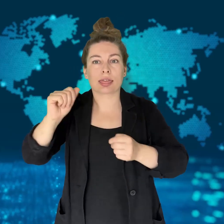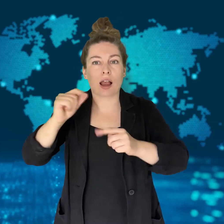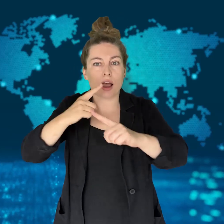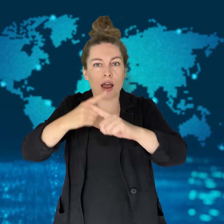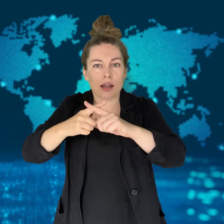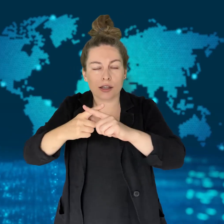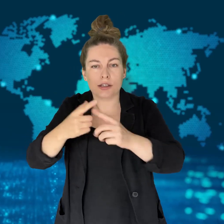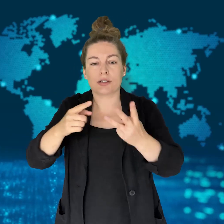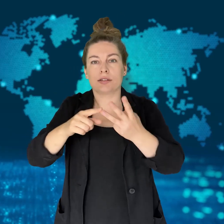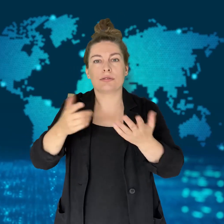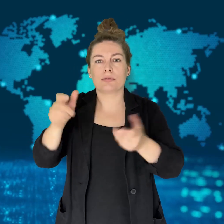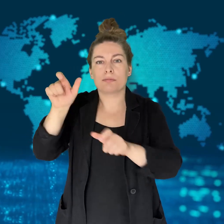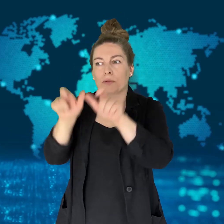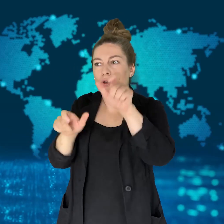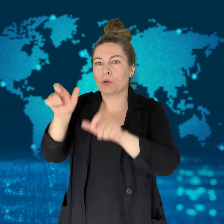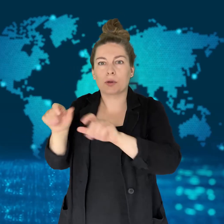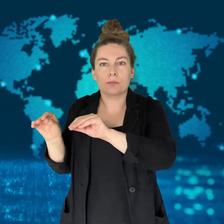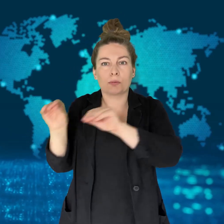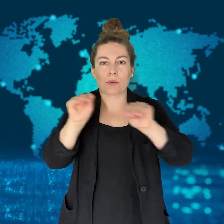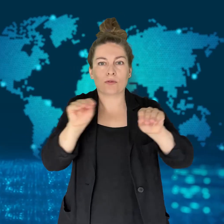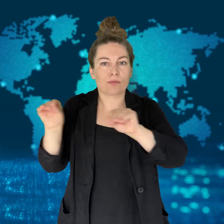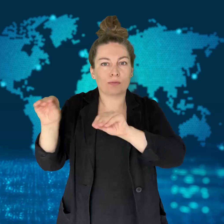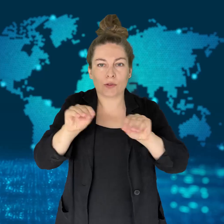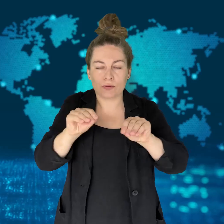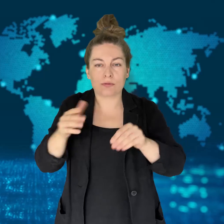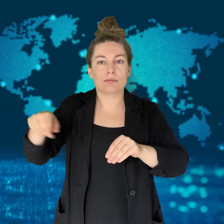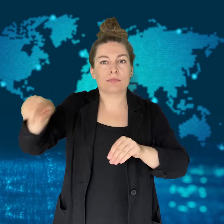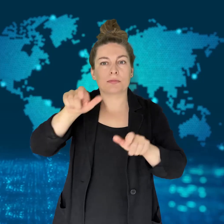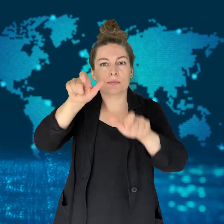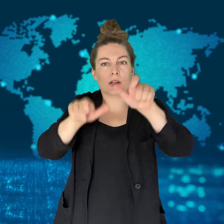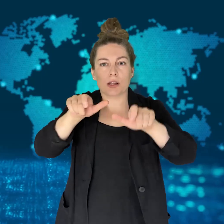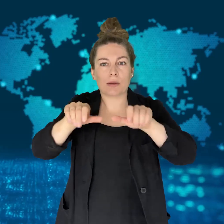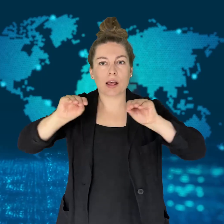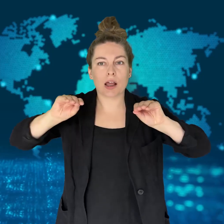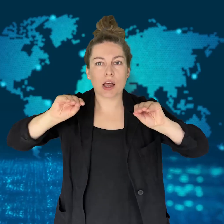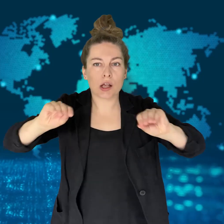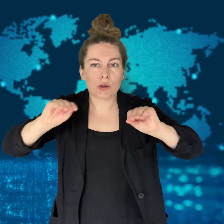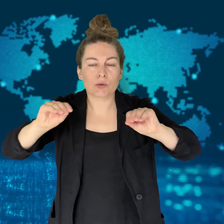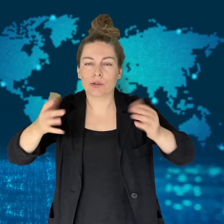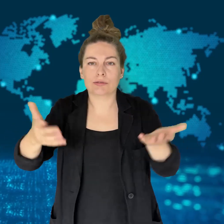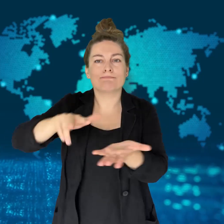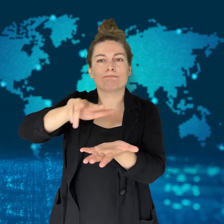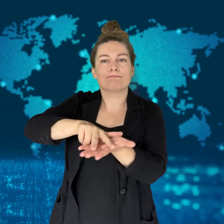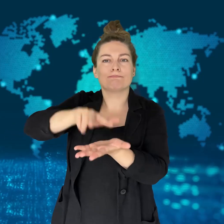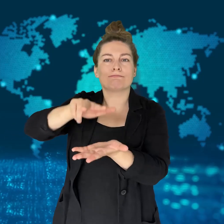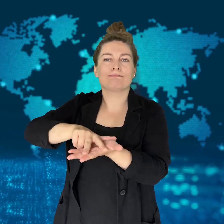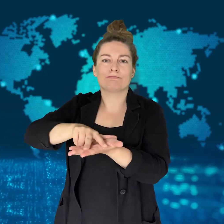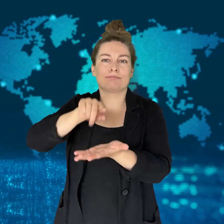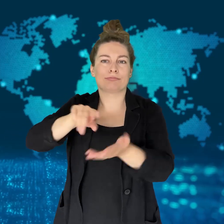In France, the Parliamentary assembly is responsible for